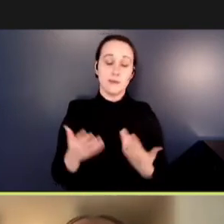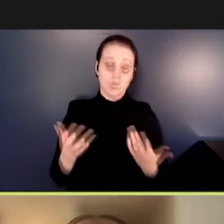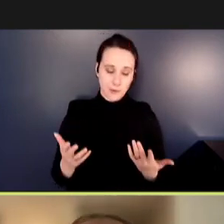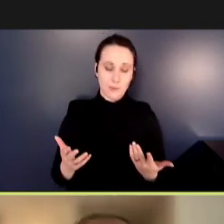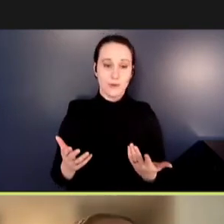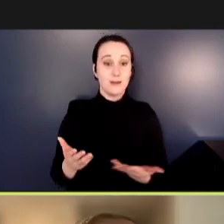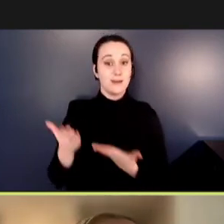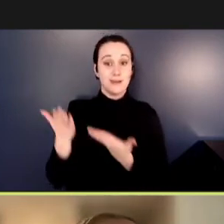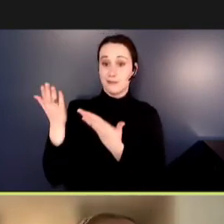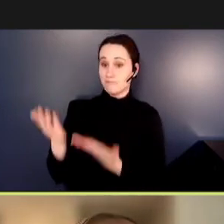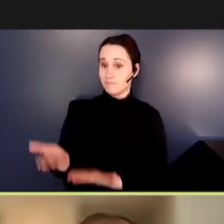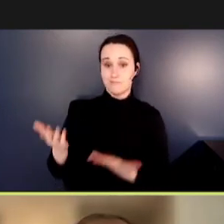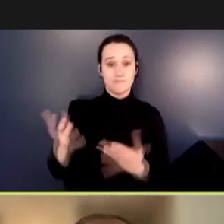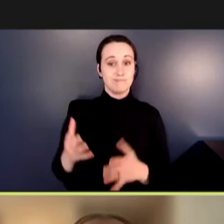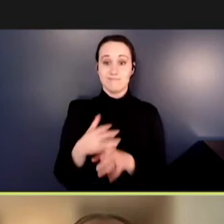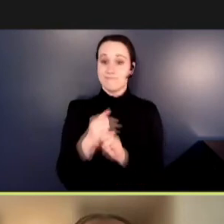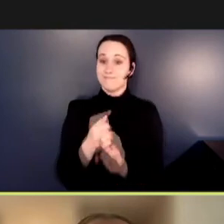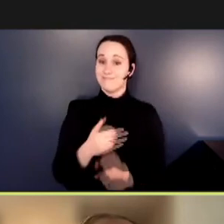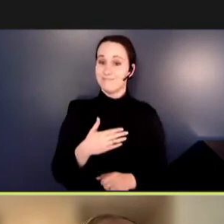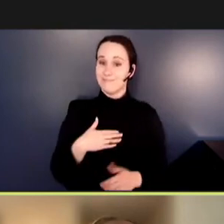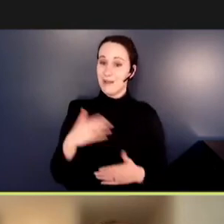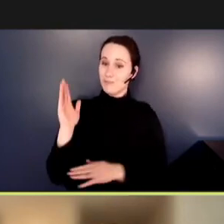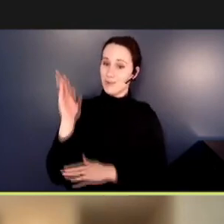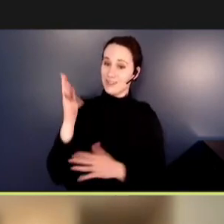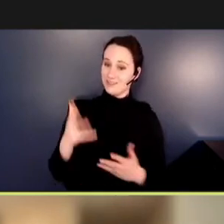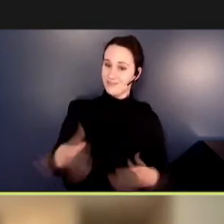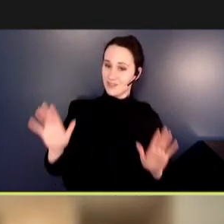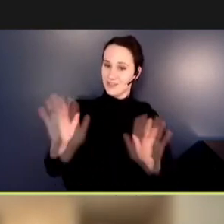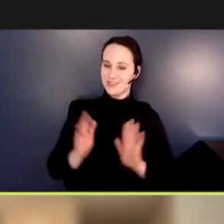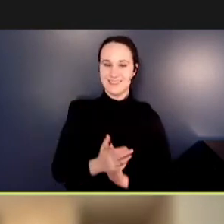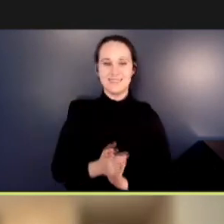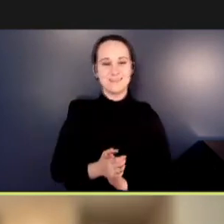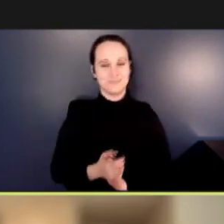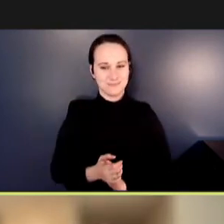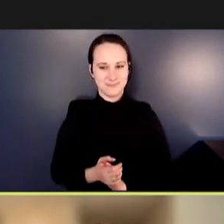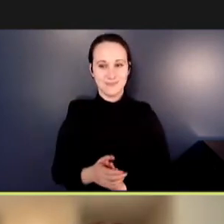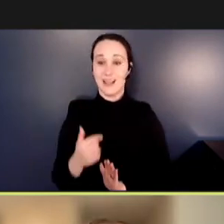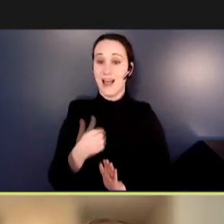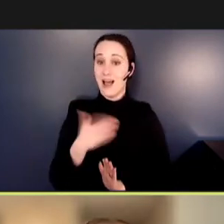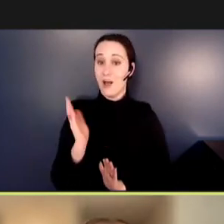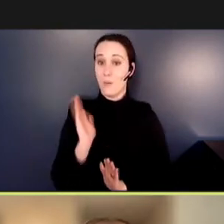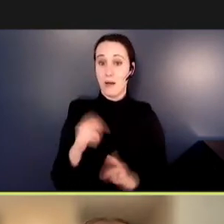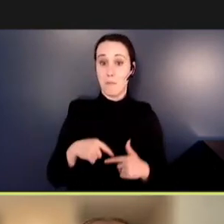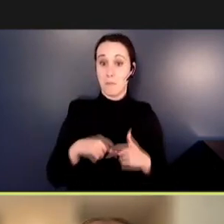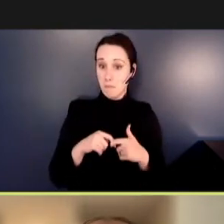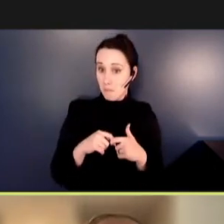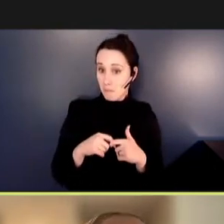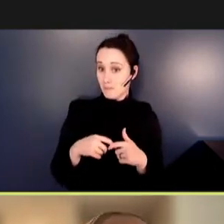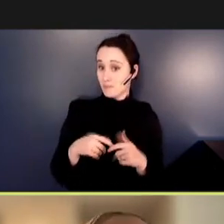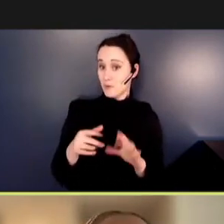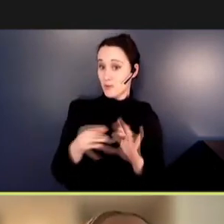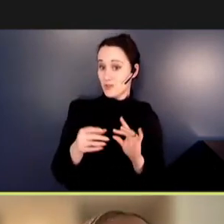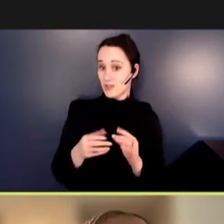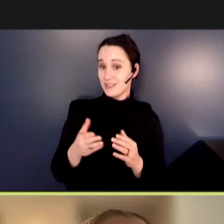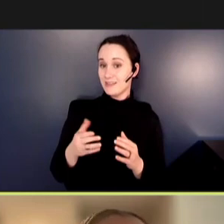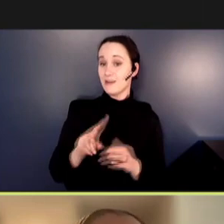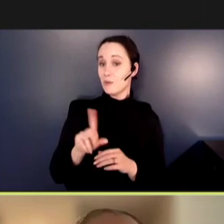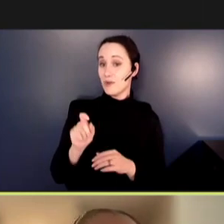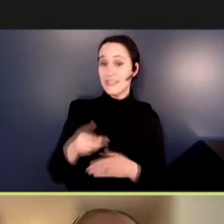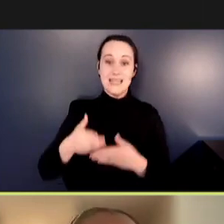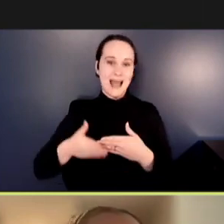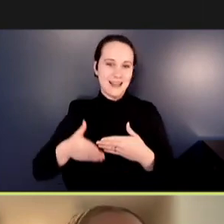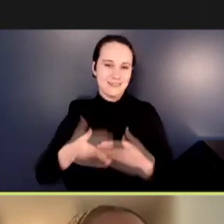that concludes my presentation. I will hold for questions at the end, but that's it. Thank you.